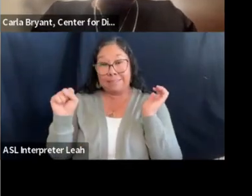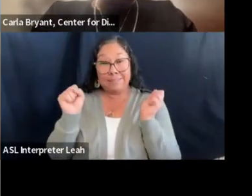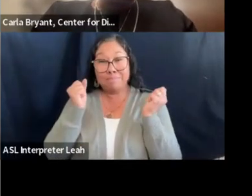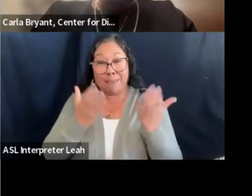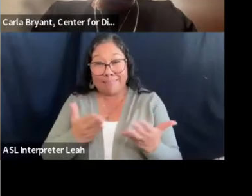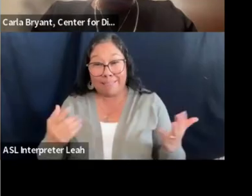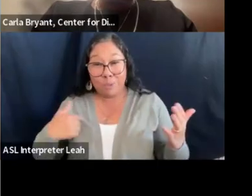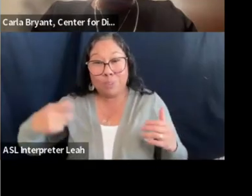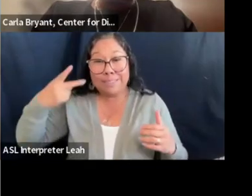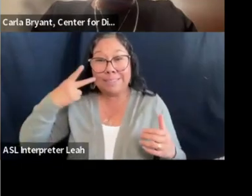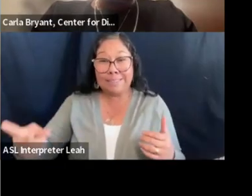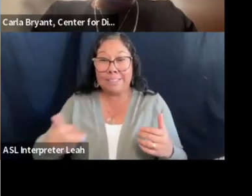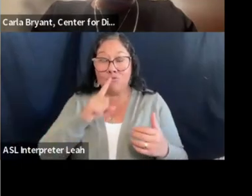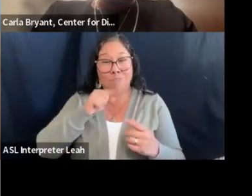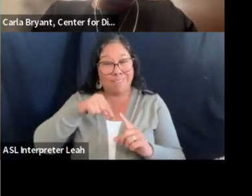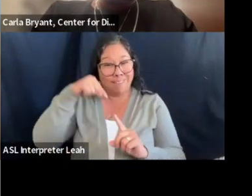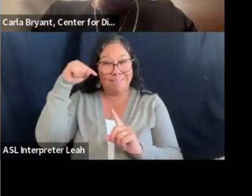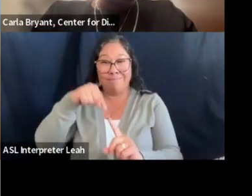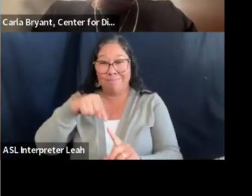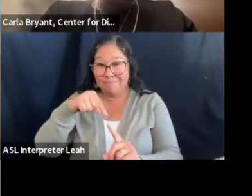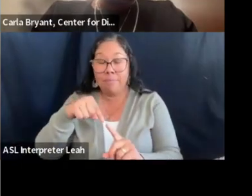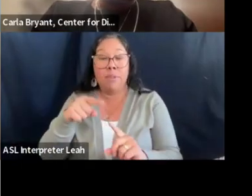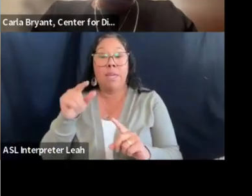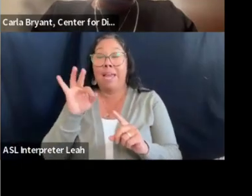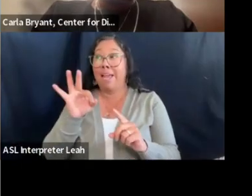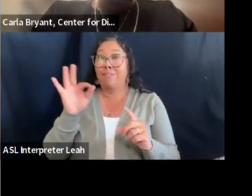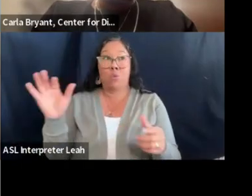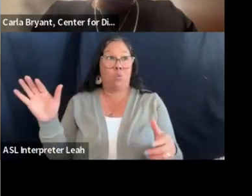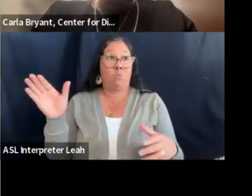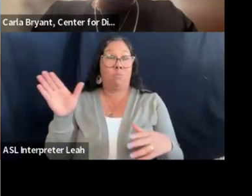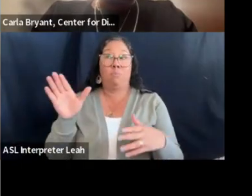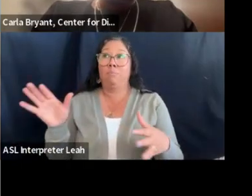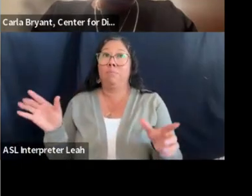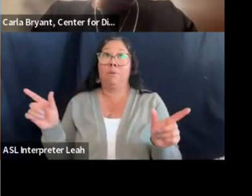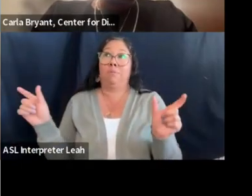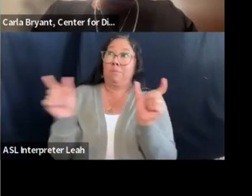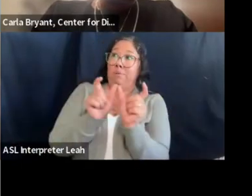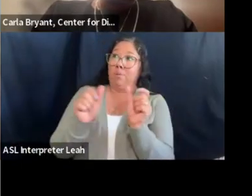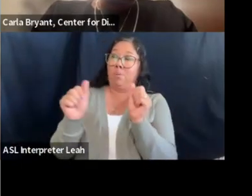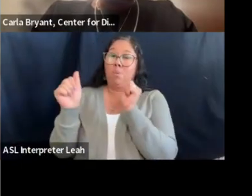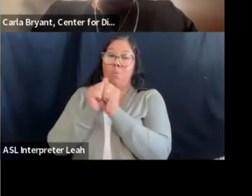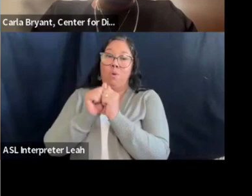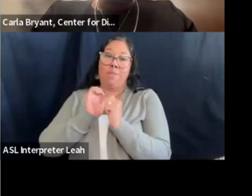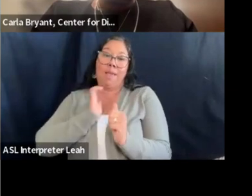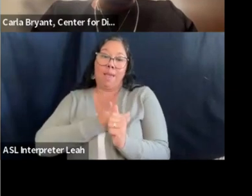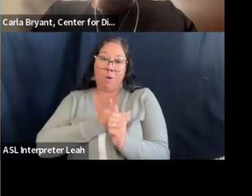pair that with the ableist society that we live in um it is it is very difficult to be